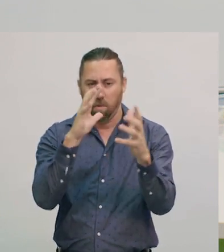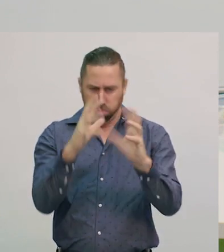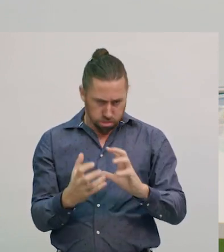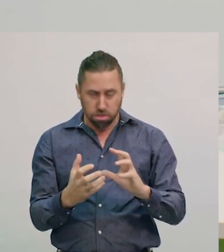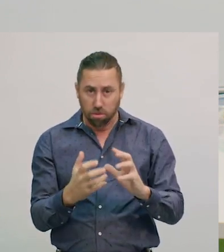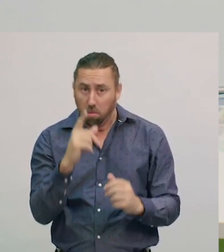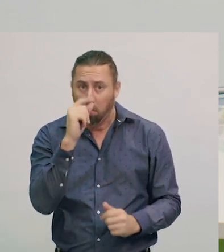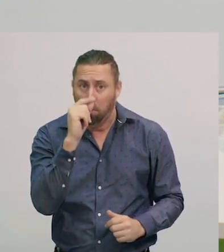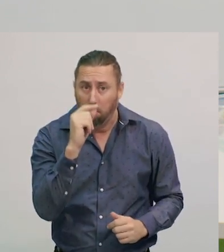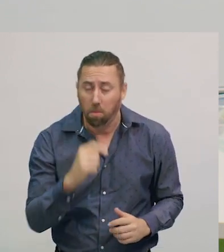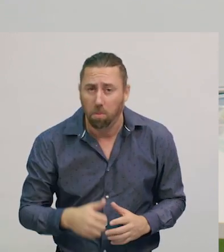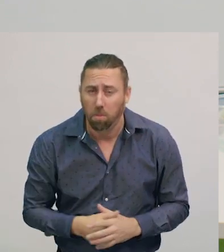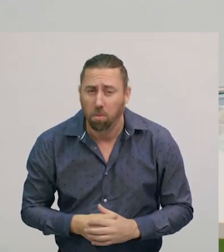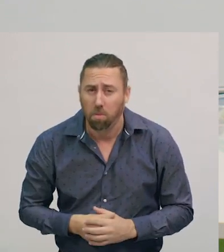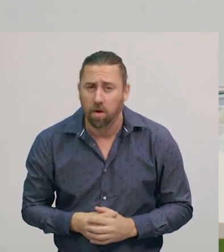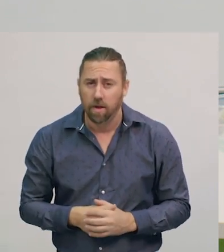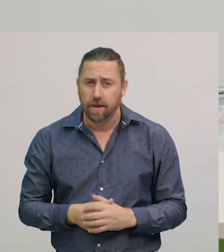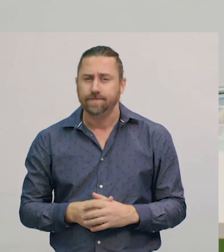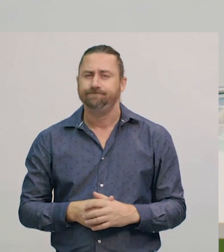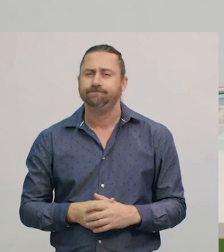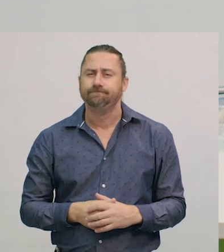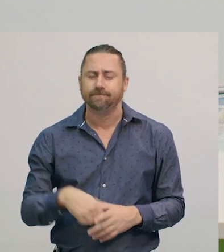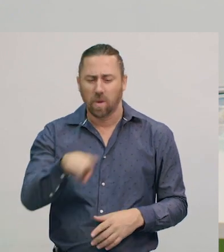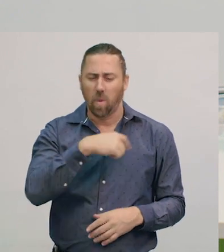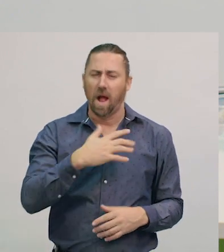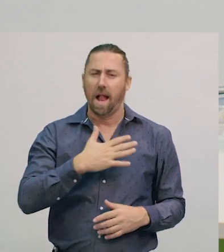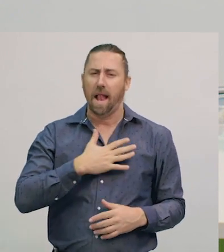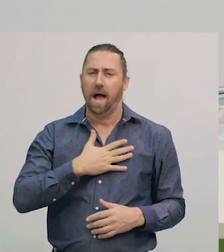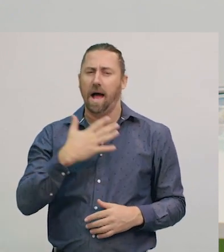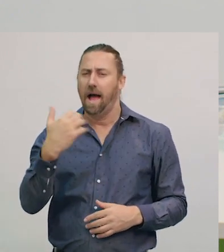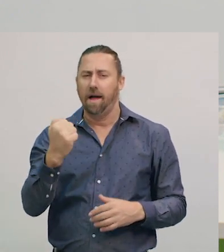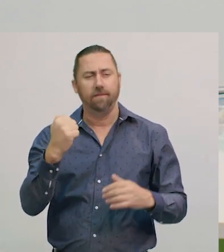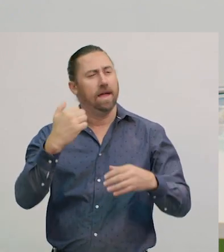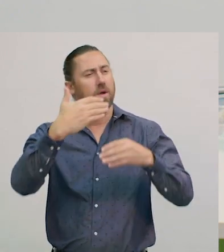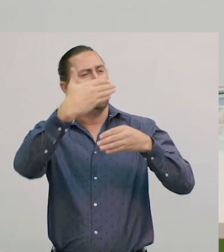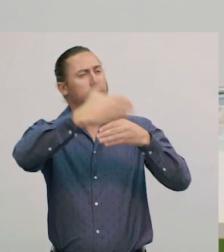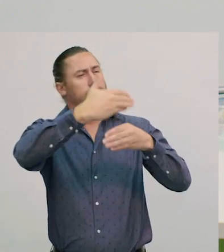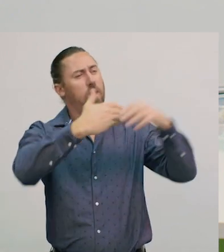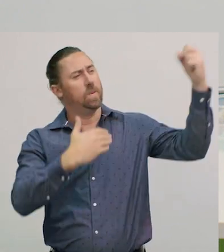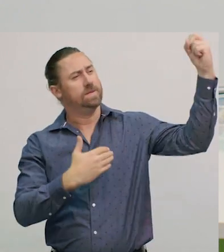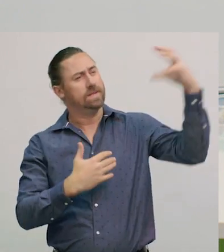We like to let sunlight into our houses, and we also like to see what’s outside,